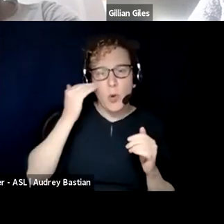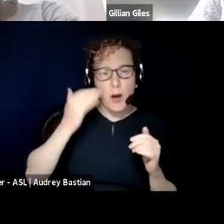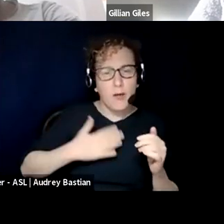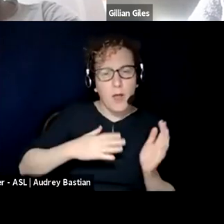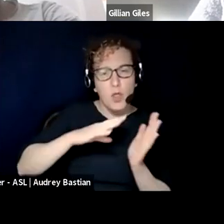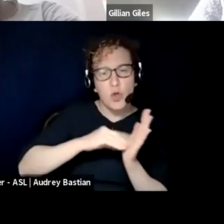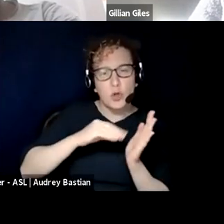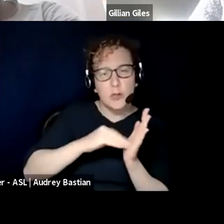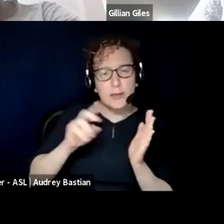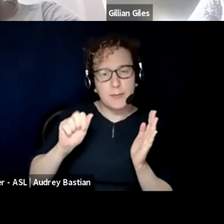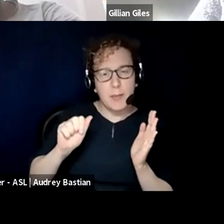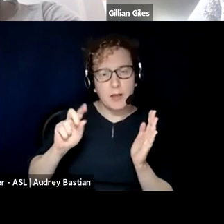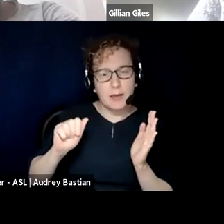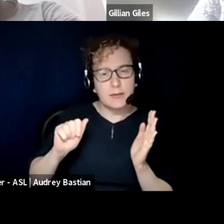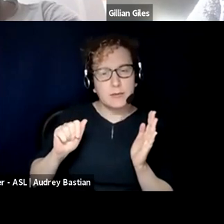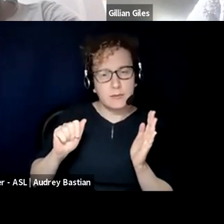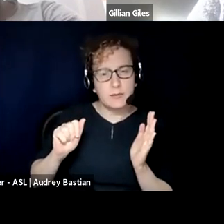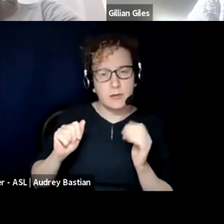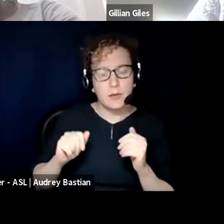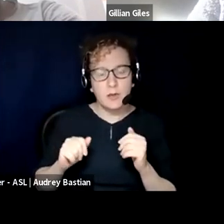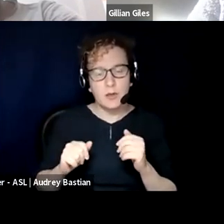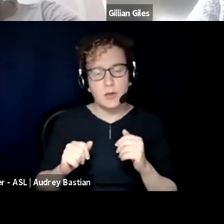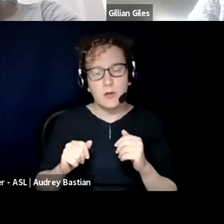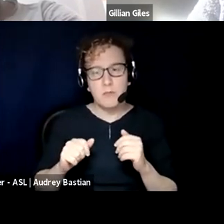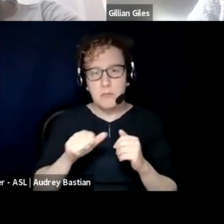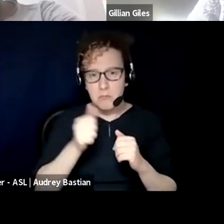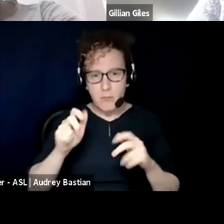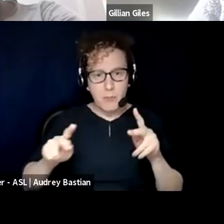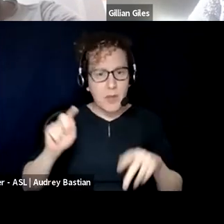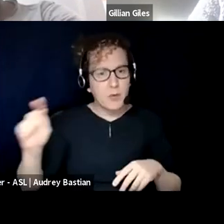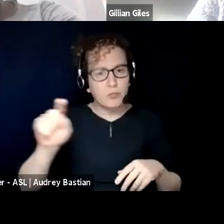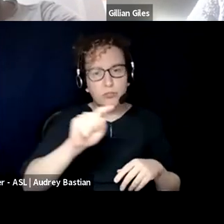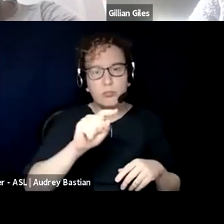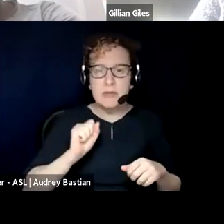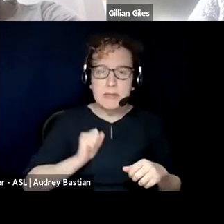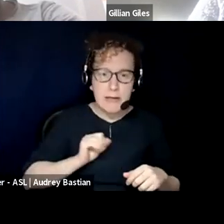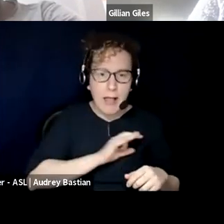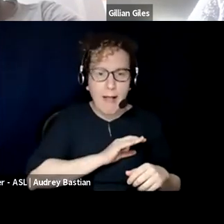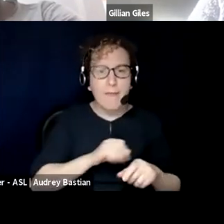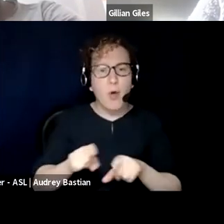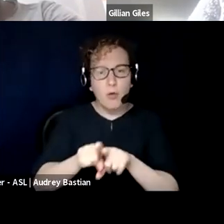disabilities. Other people and step were aware of things